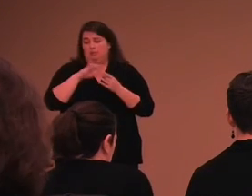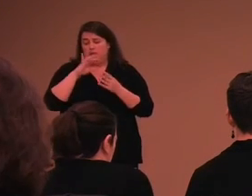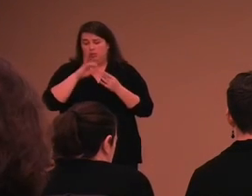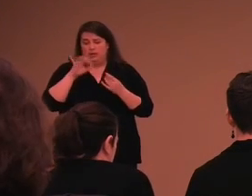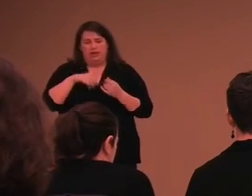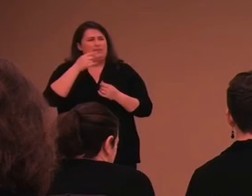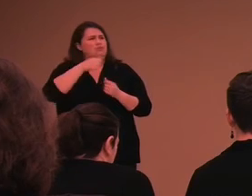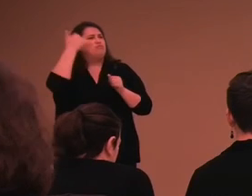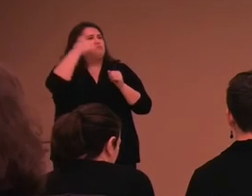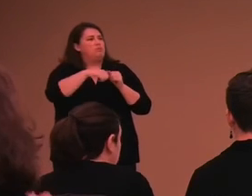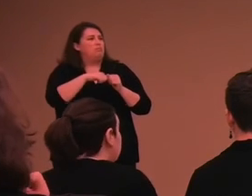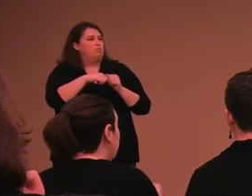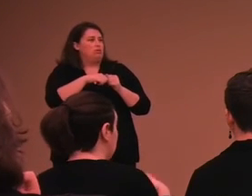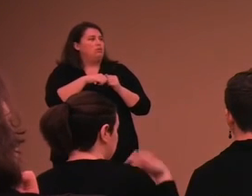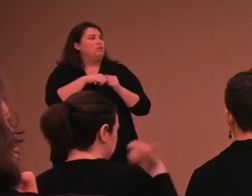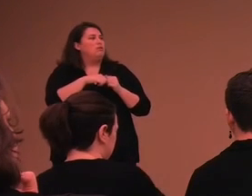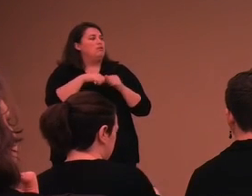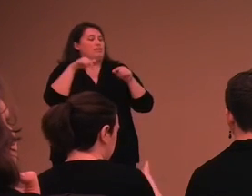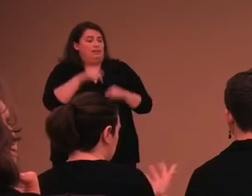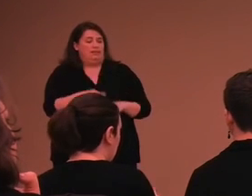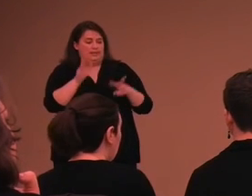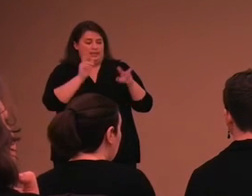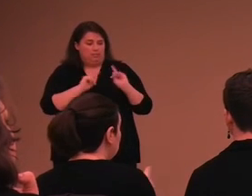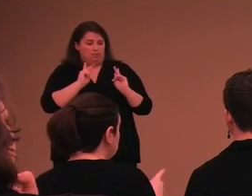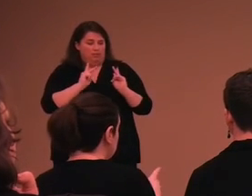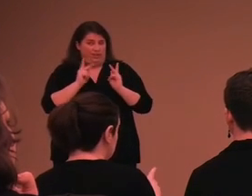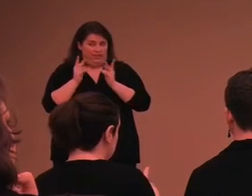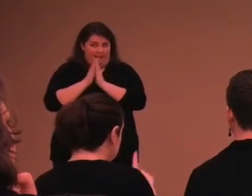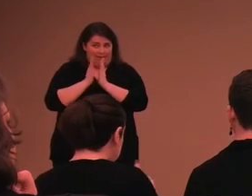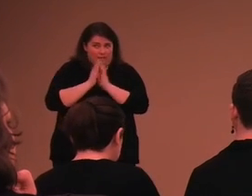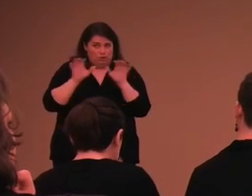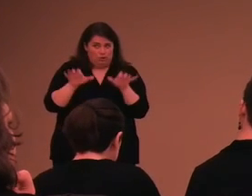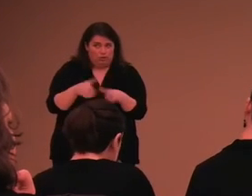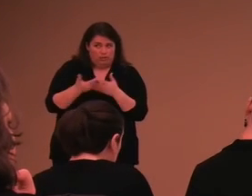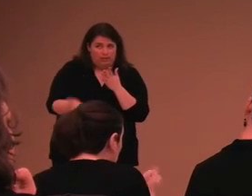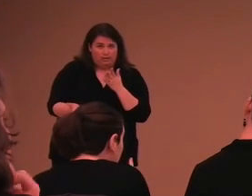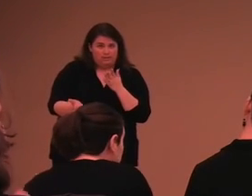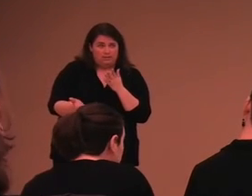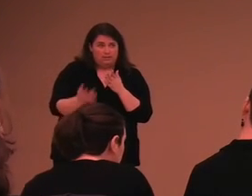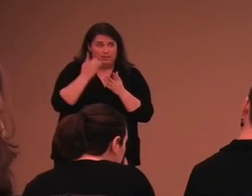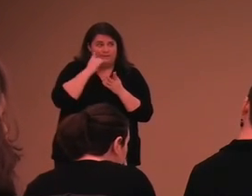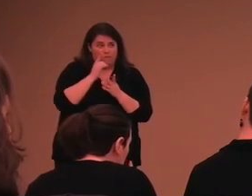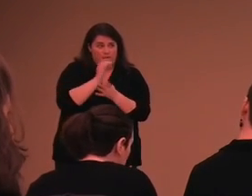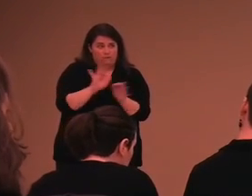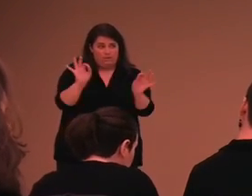Remember that these people that you are asking to do all these things for free are